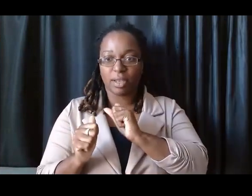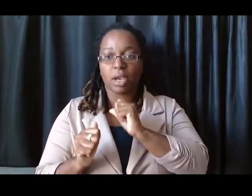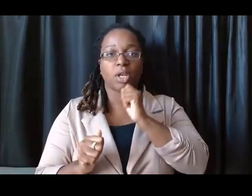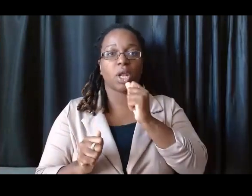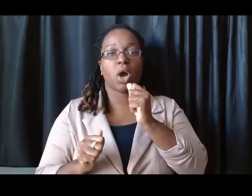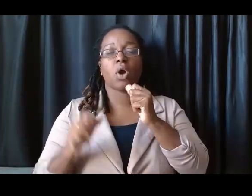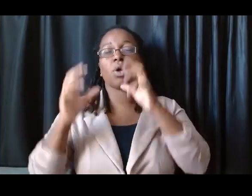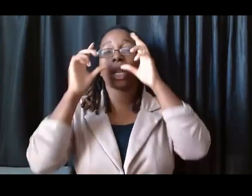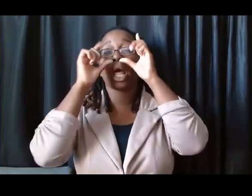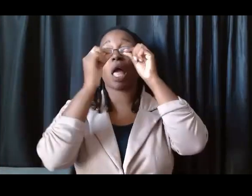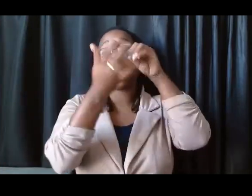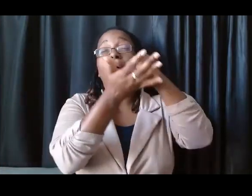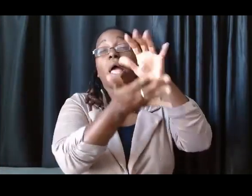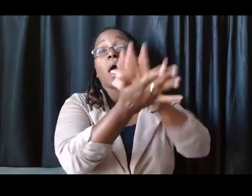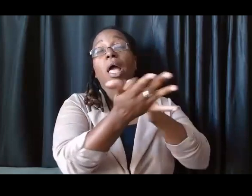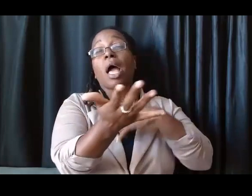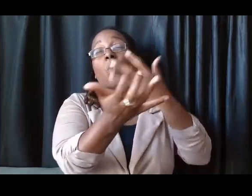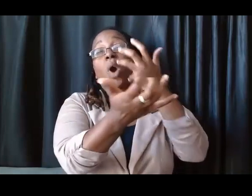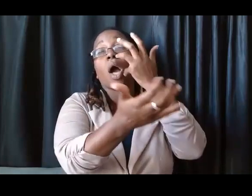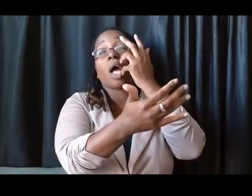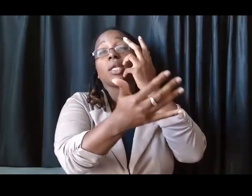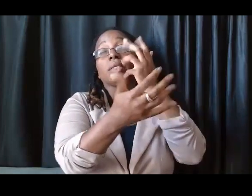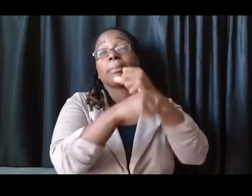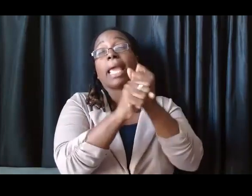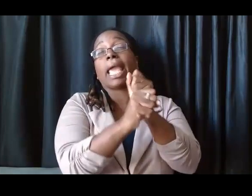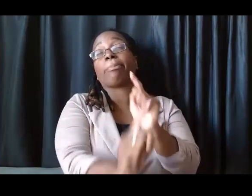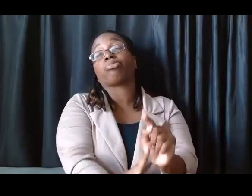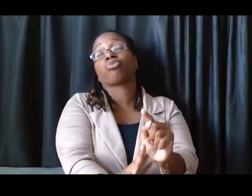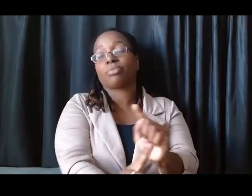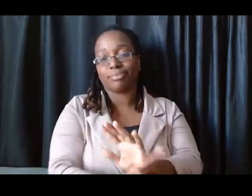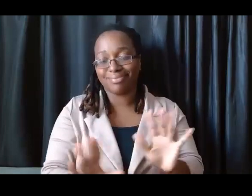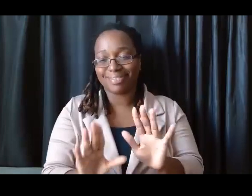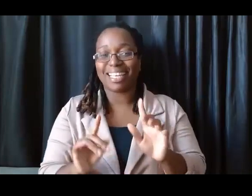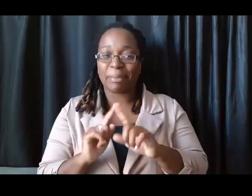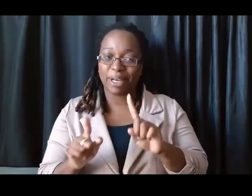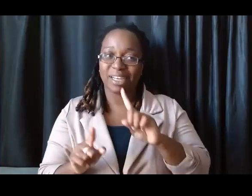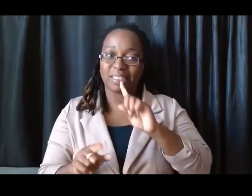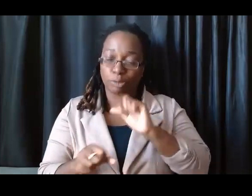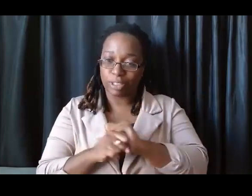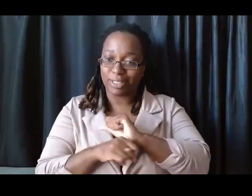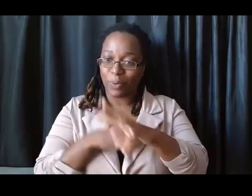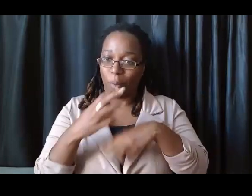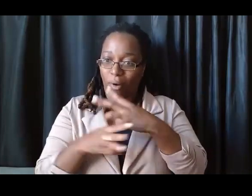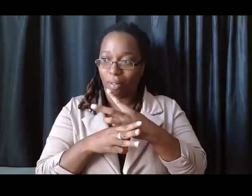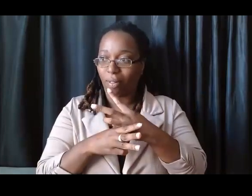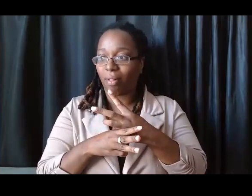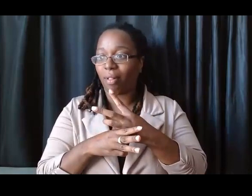I want to be making in profit for this year. Ideally, what you will do is put some thought